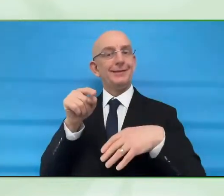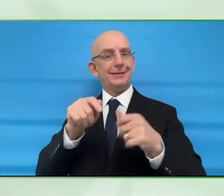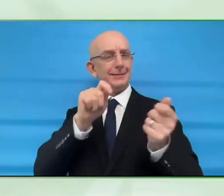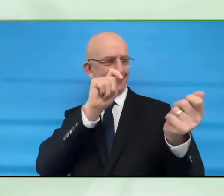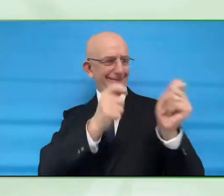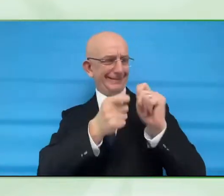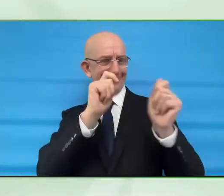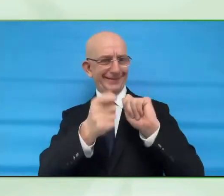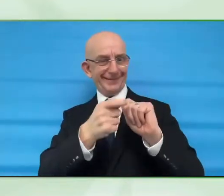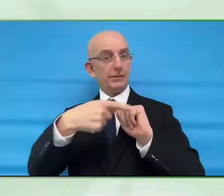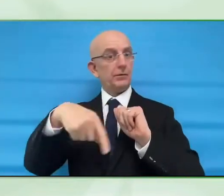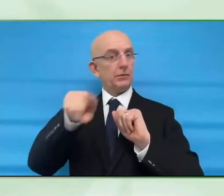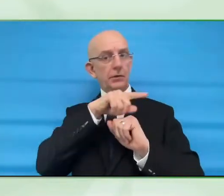is really important.